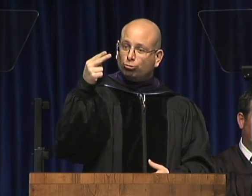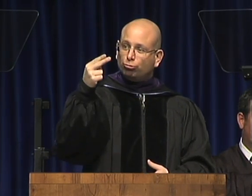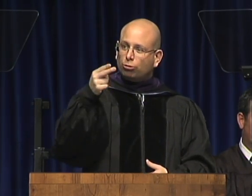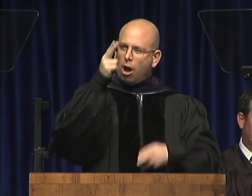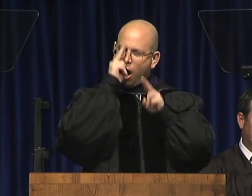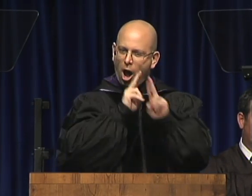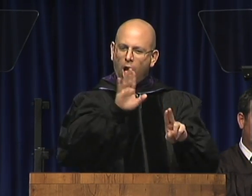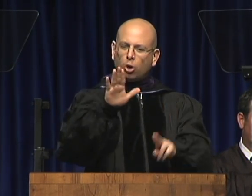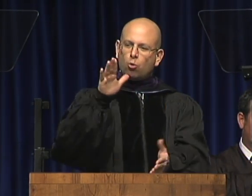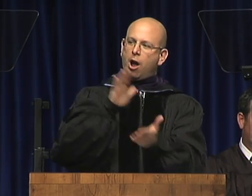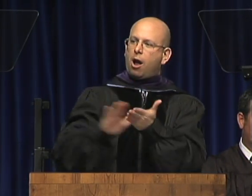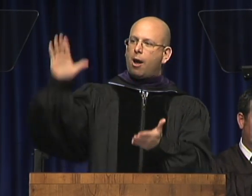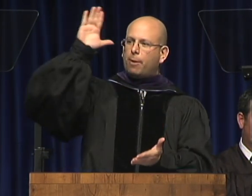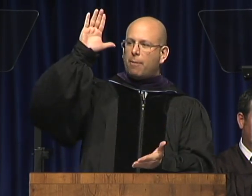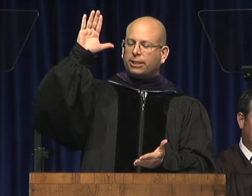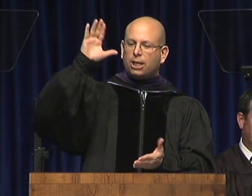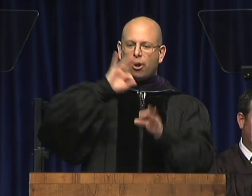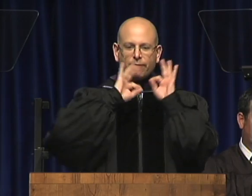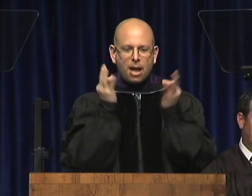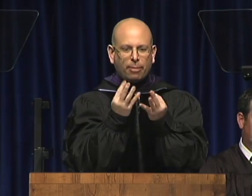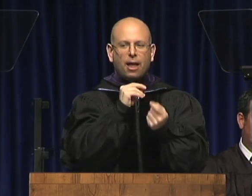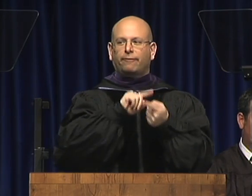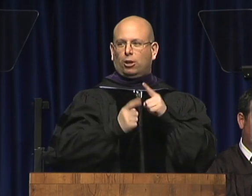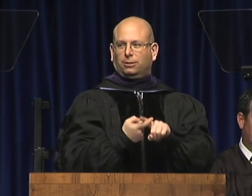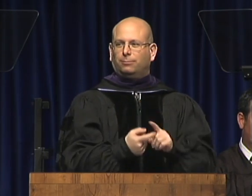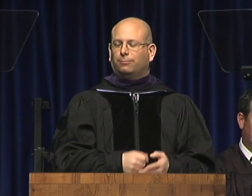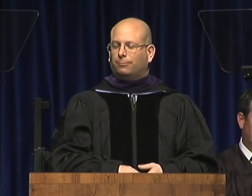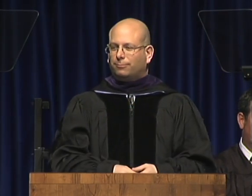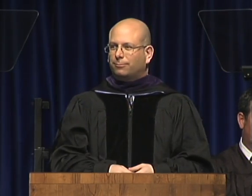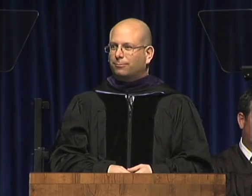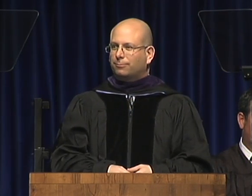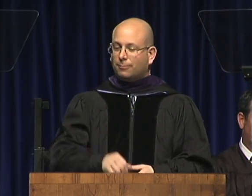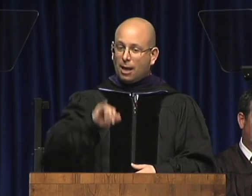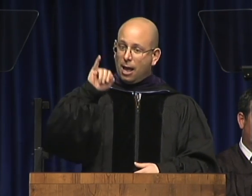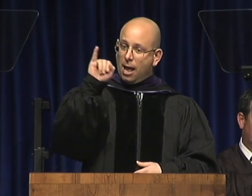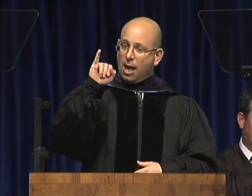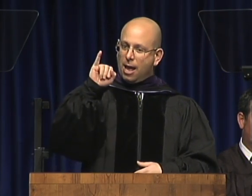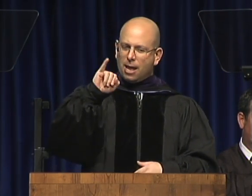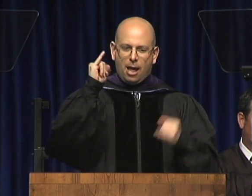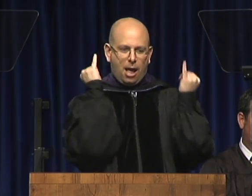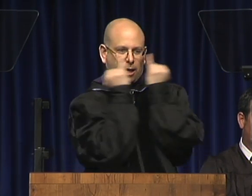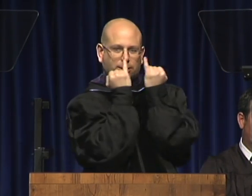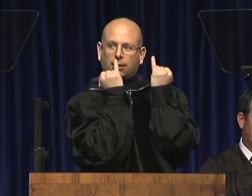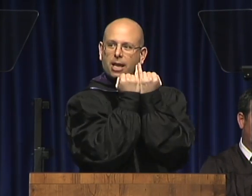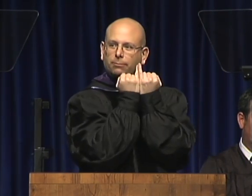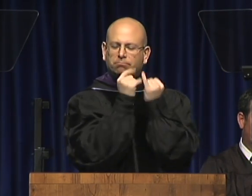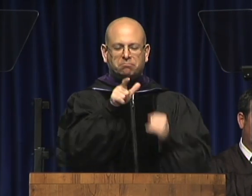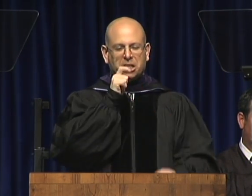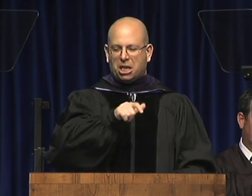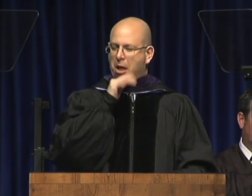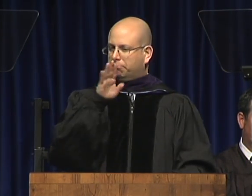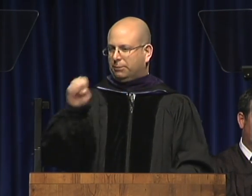Honor your alma mater, your family and friends.